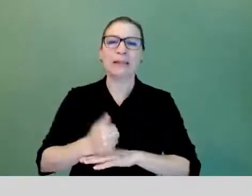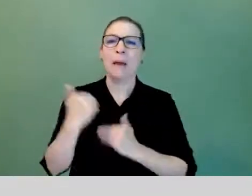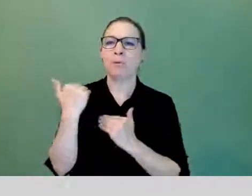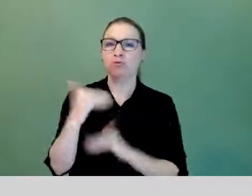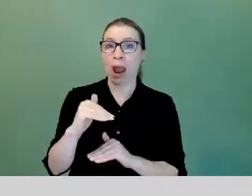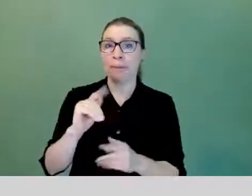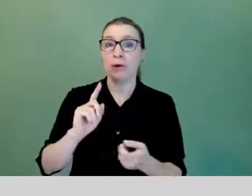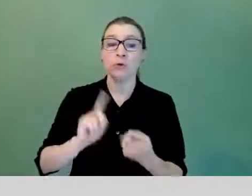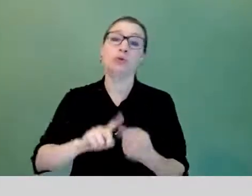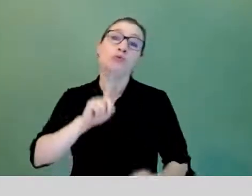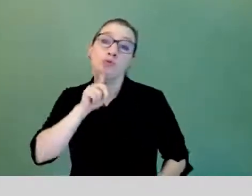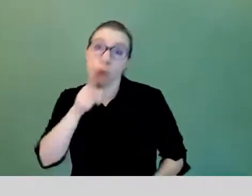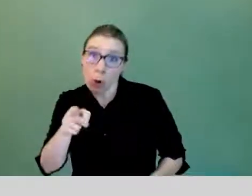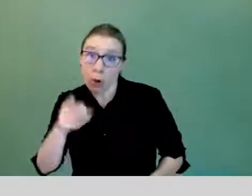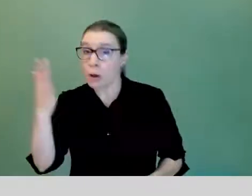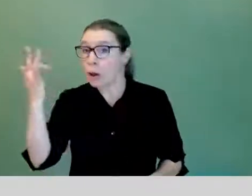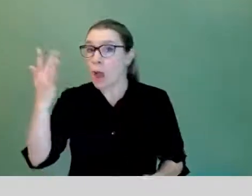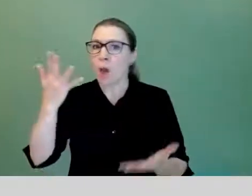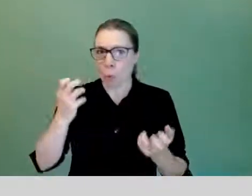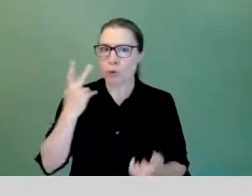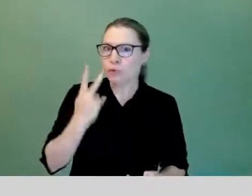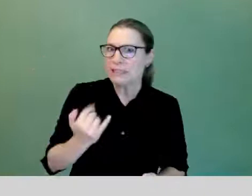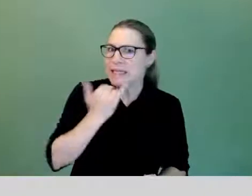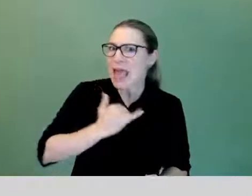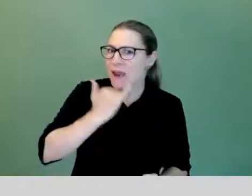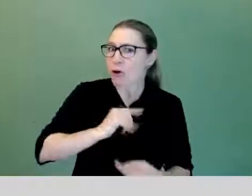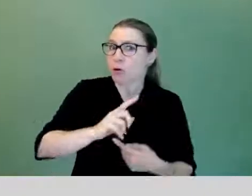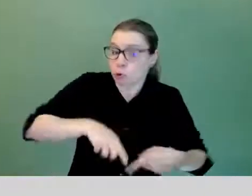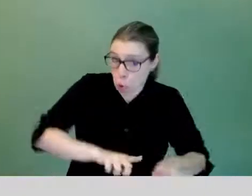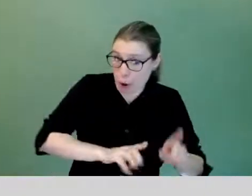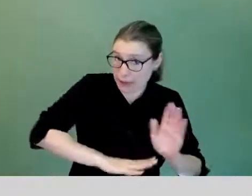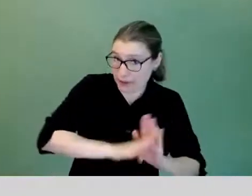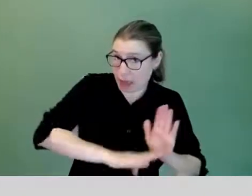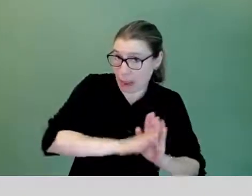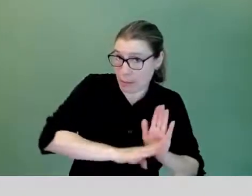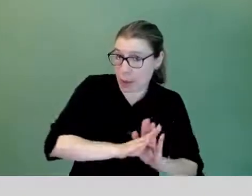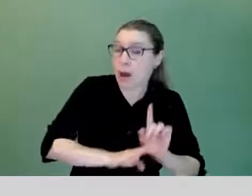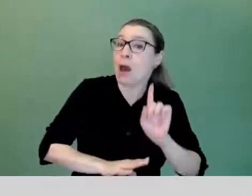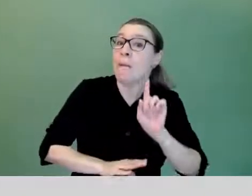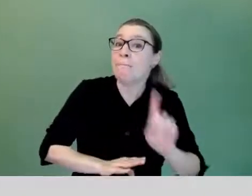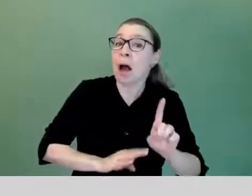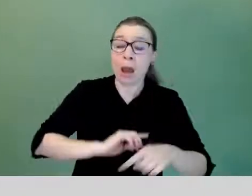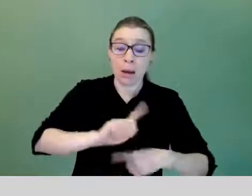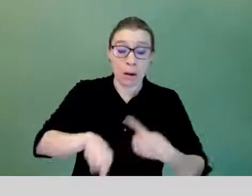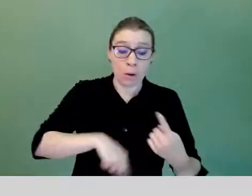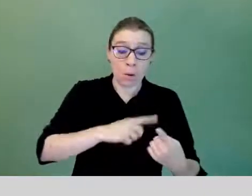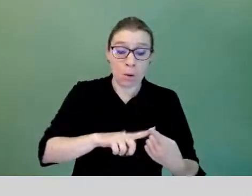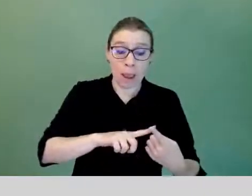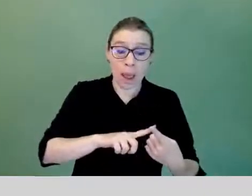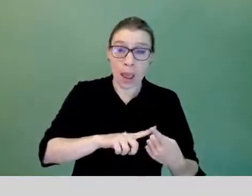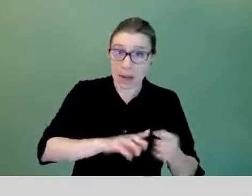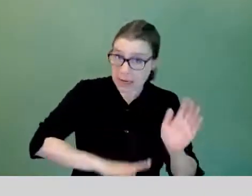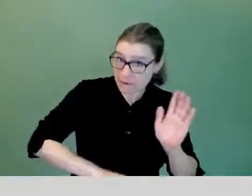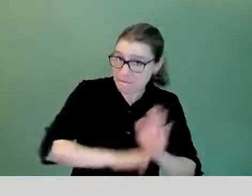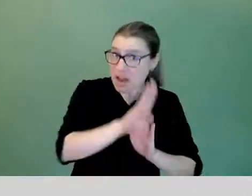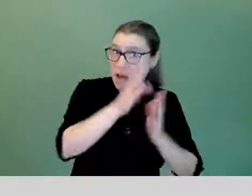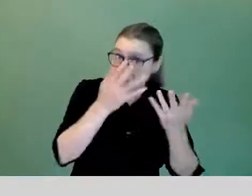because you want to see the errors when you're developing your application. But once you develop the application,